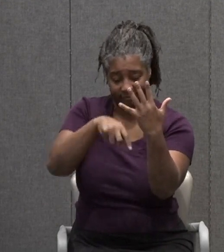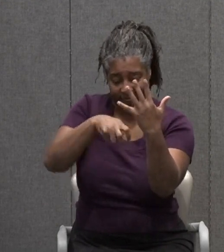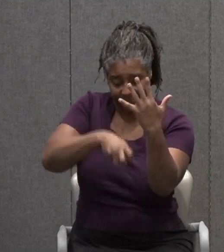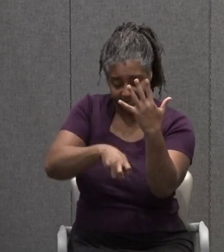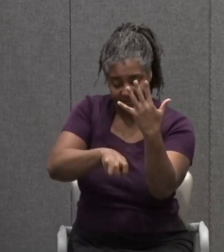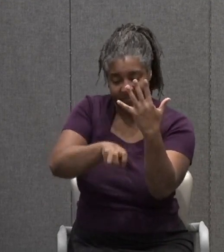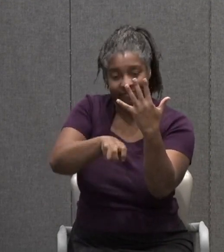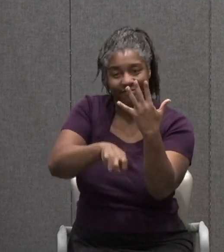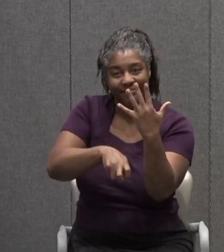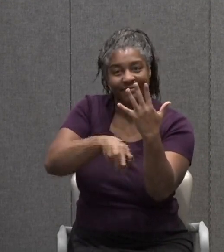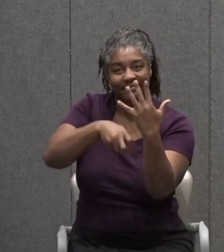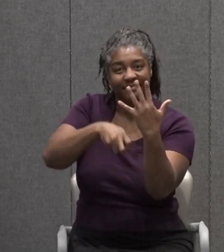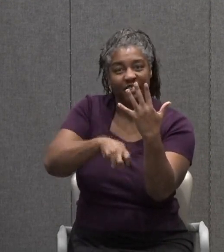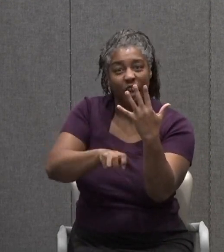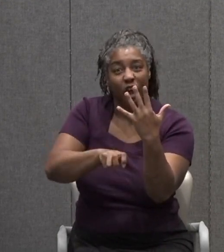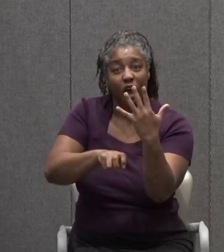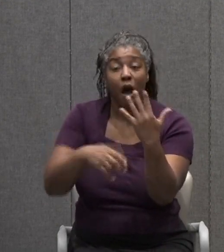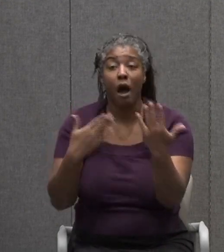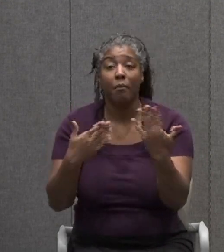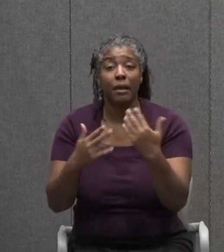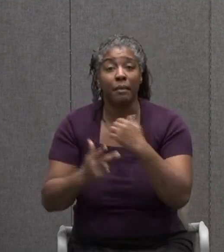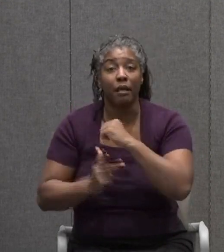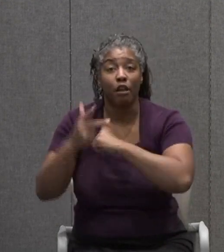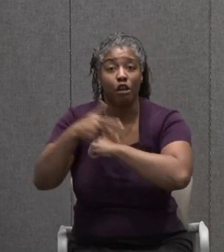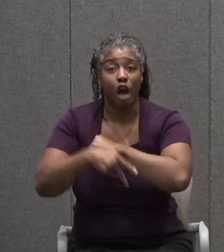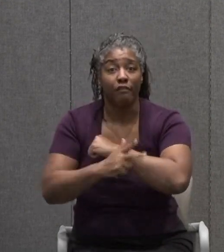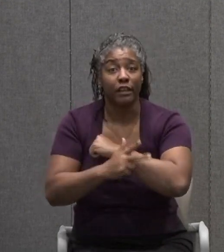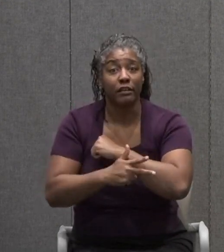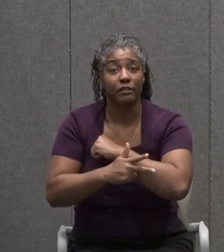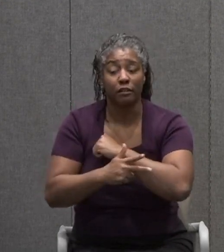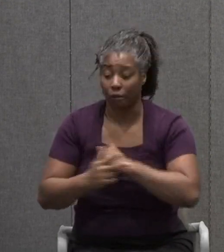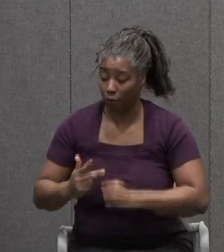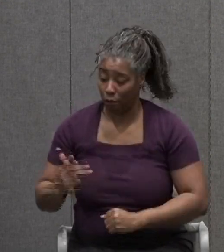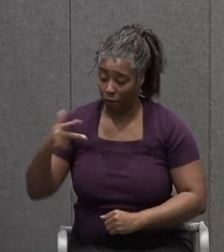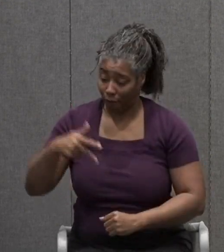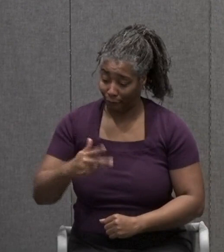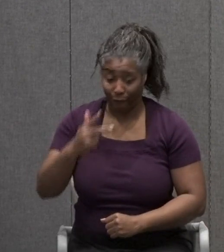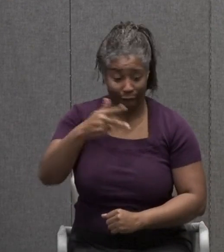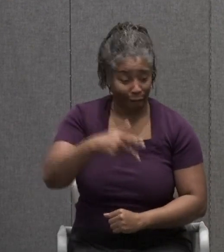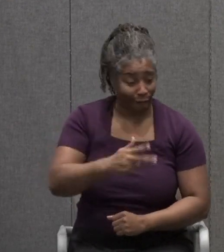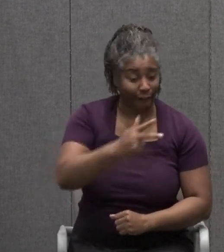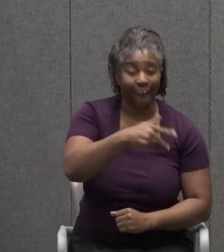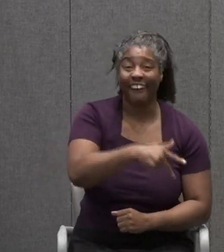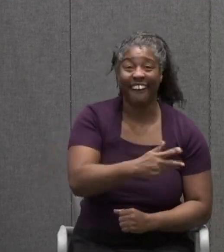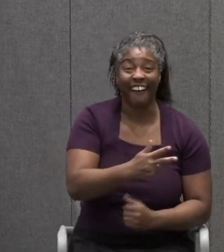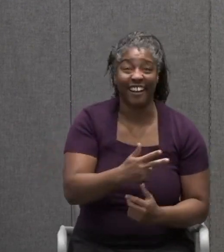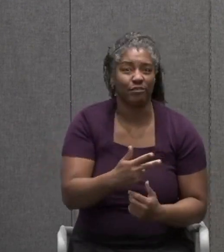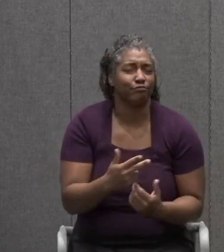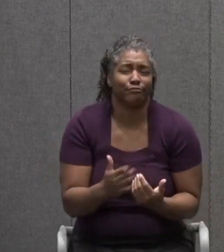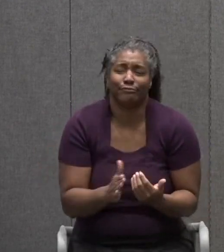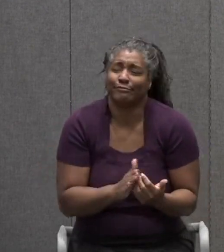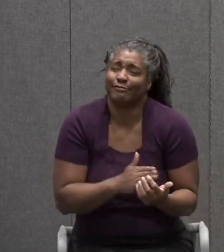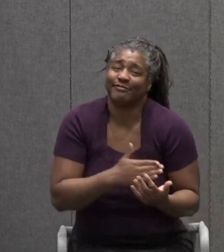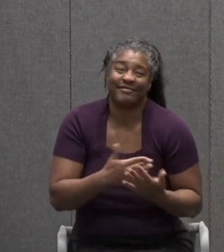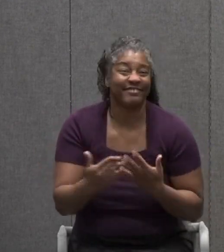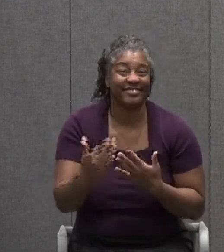Where is your special garden? Is it where family and friends are too or is a place that you like to go and be by yourself?